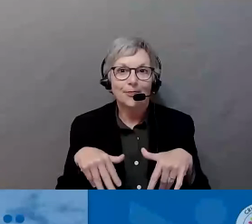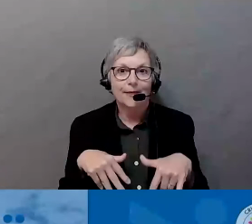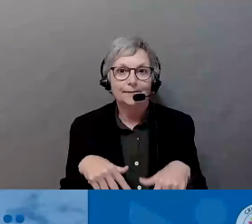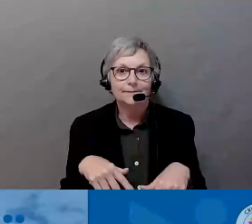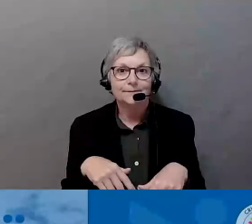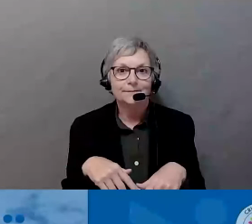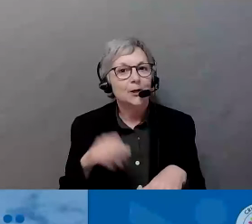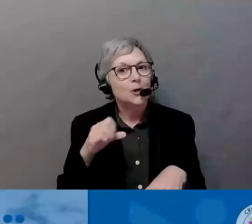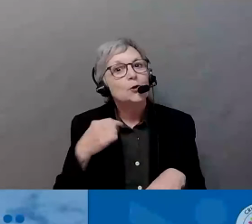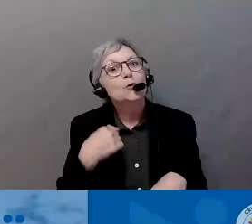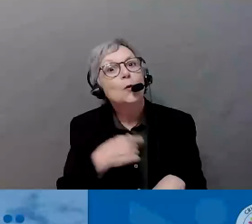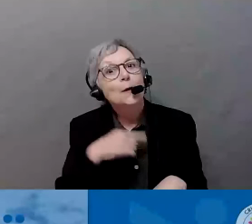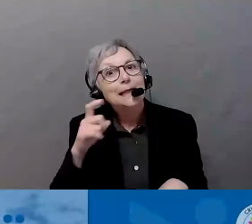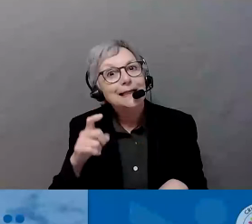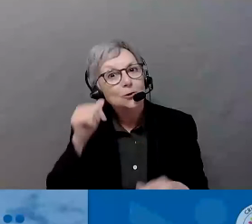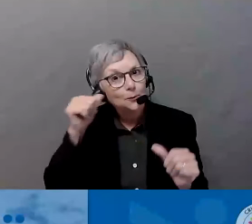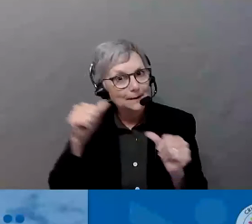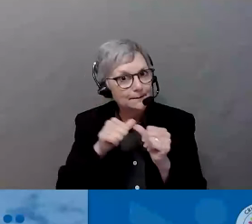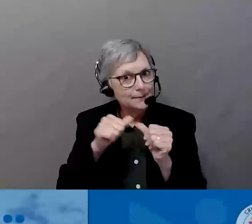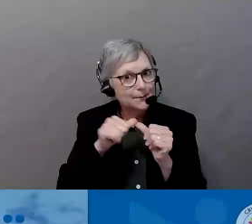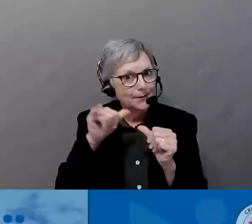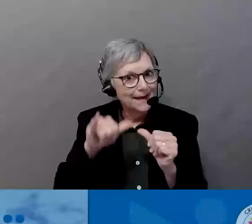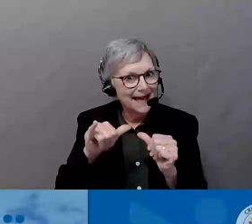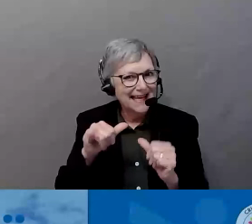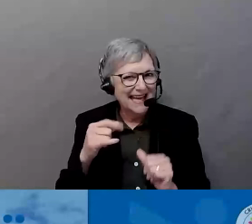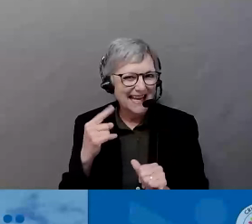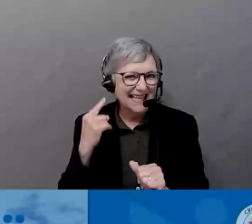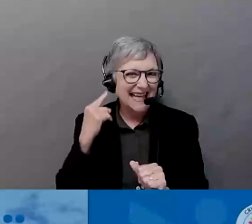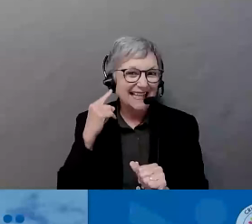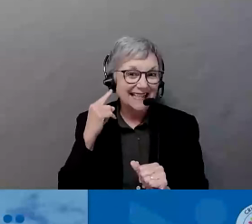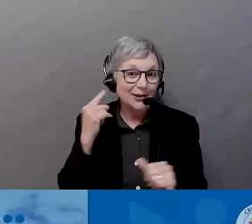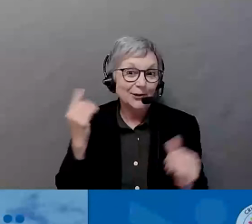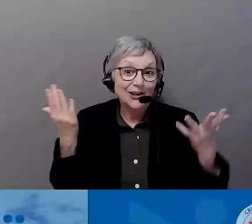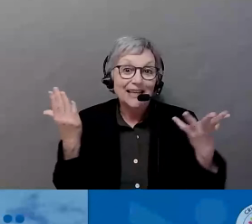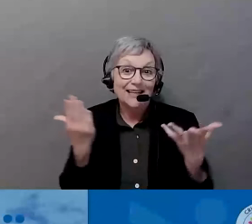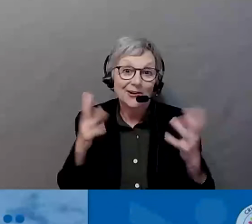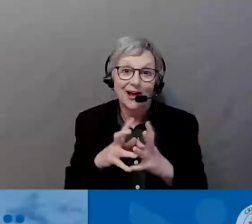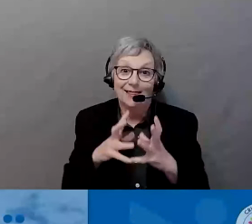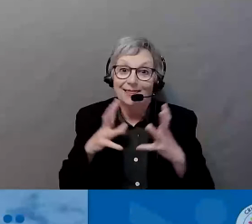AWARE OF. I AM HEARING IT A LOT AND THAT INSPIRES ME.